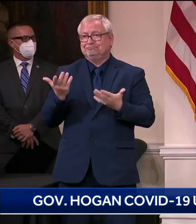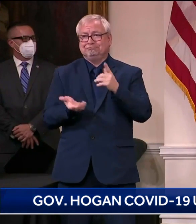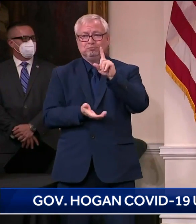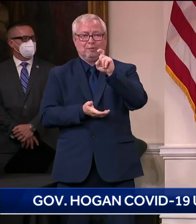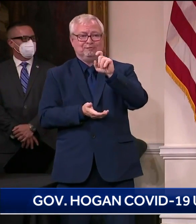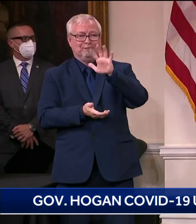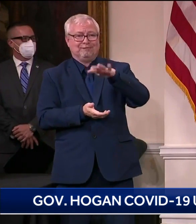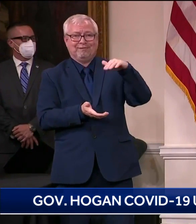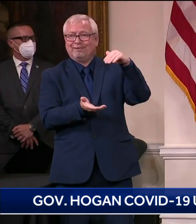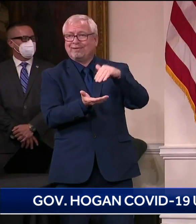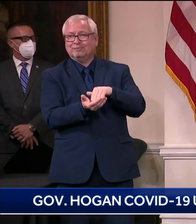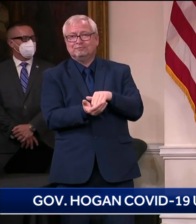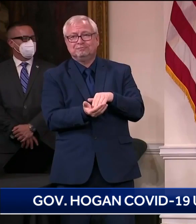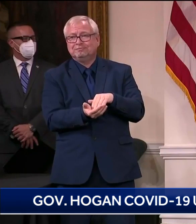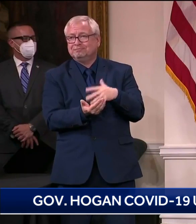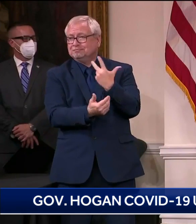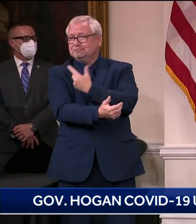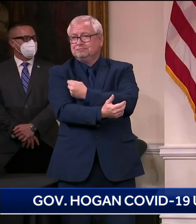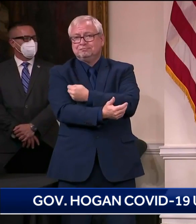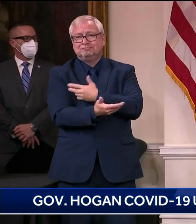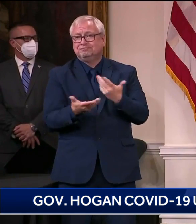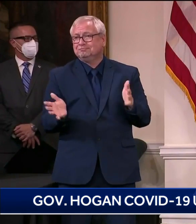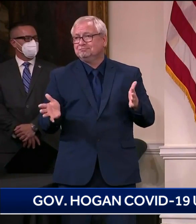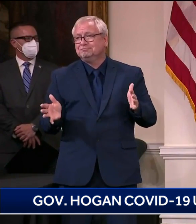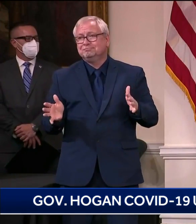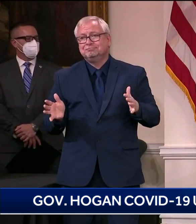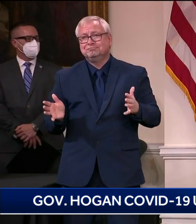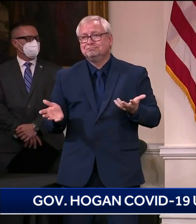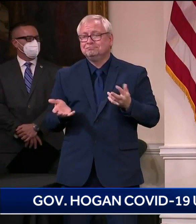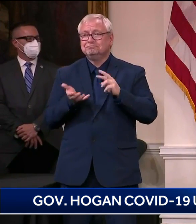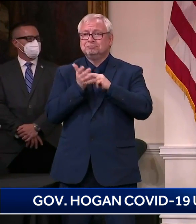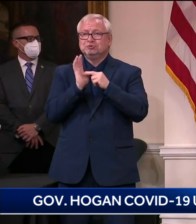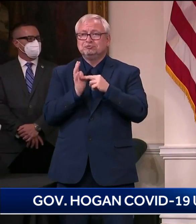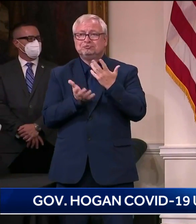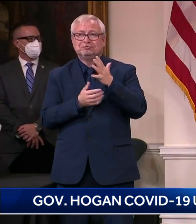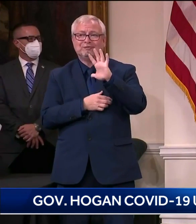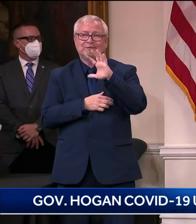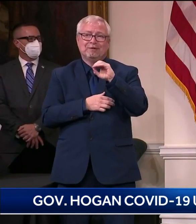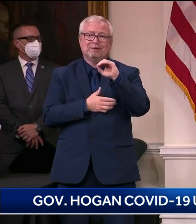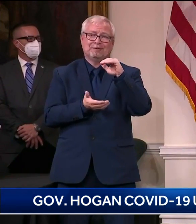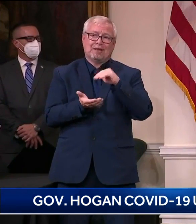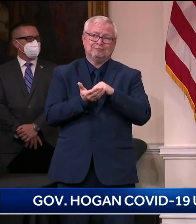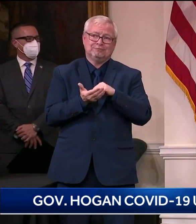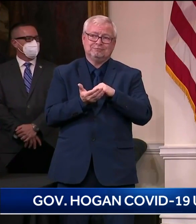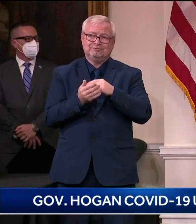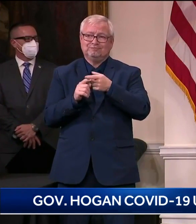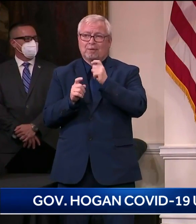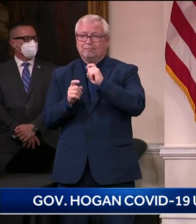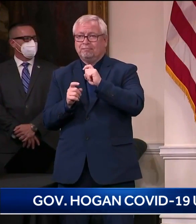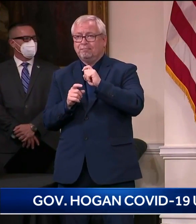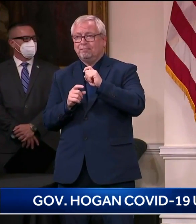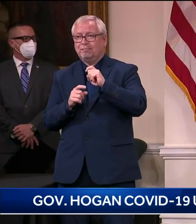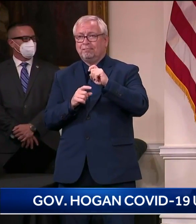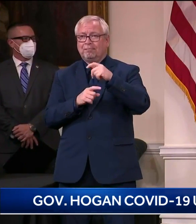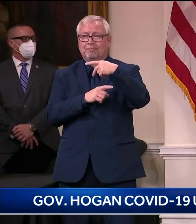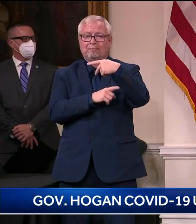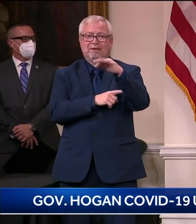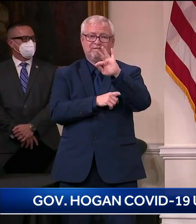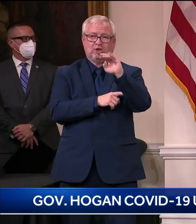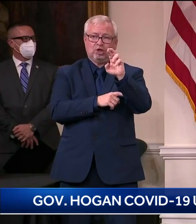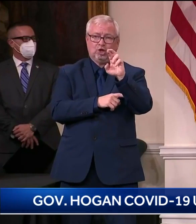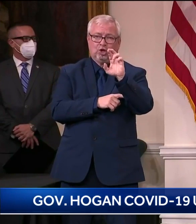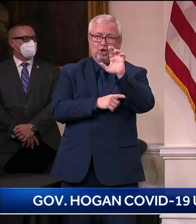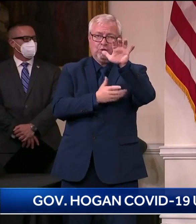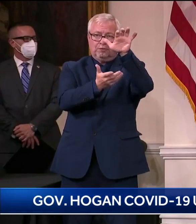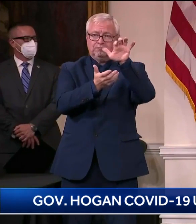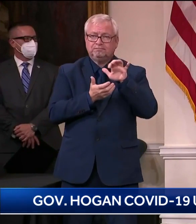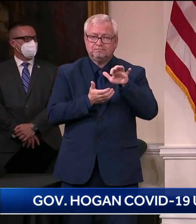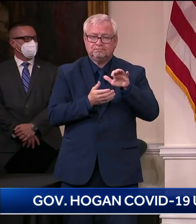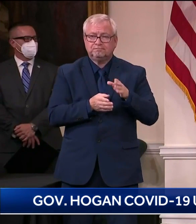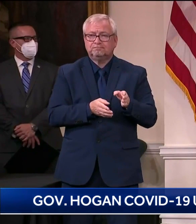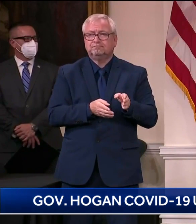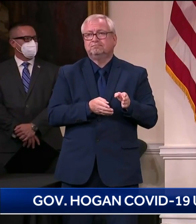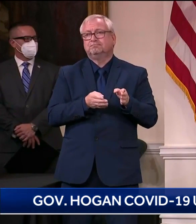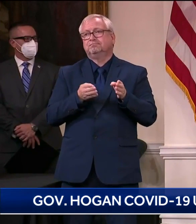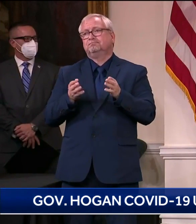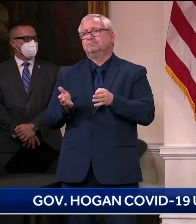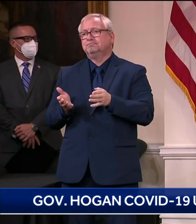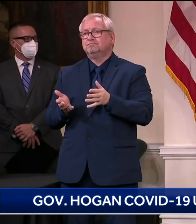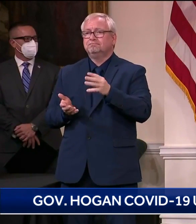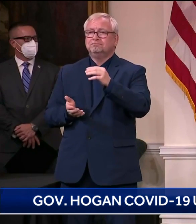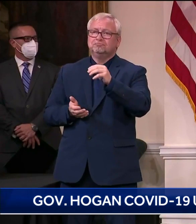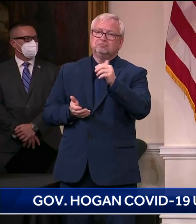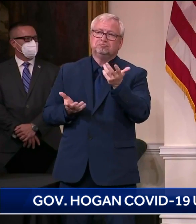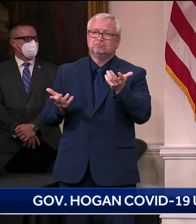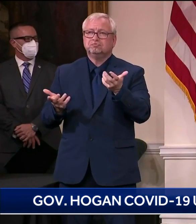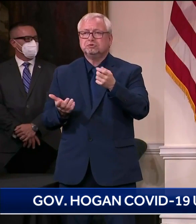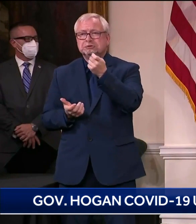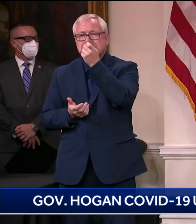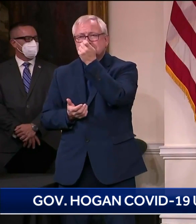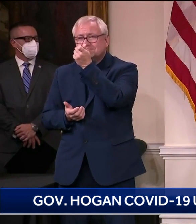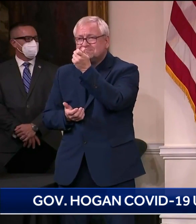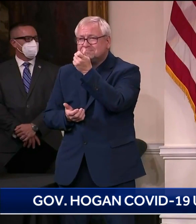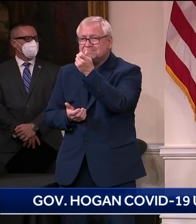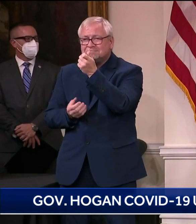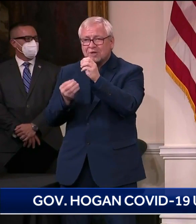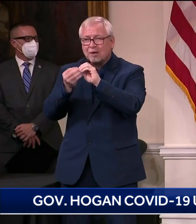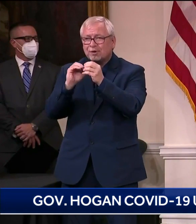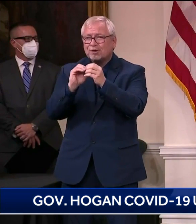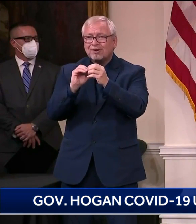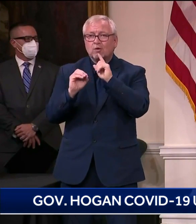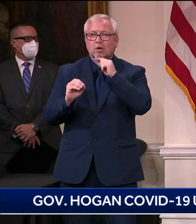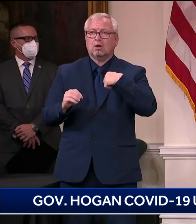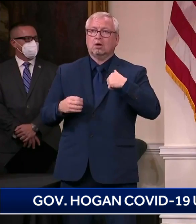SO OUR FIRST BATCH IS GOING TO TOTAL ABOUT 155,000, I THINK, WHICH IS 50,000 SOME ODD CHANGE FROM PFIZER AND THE REMAINING NUMBER FROM MODERNA.